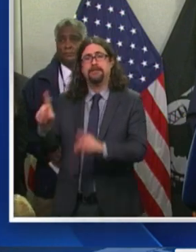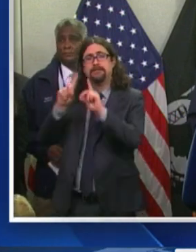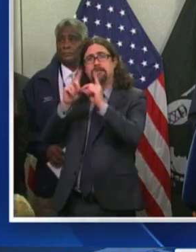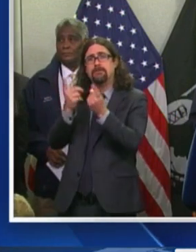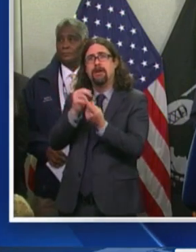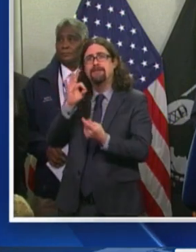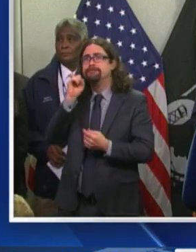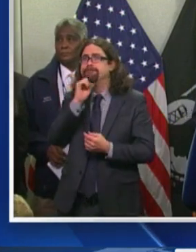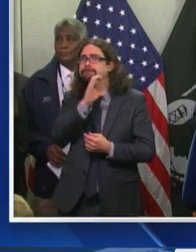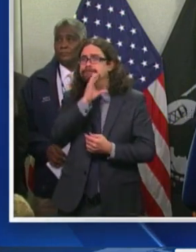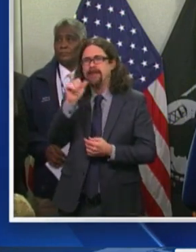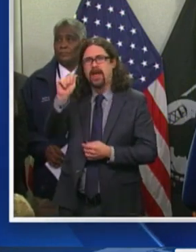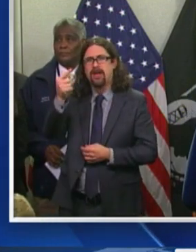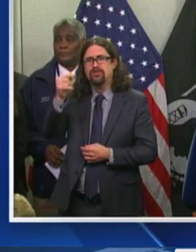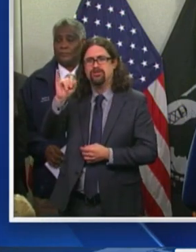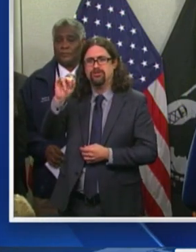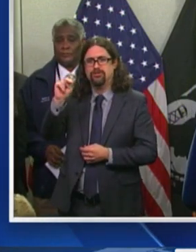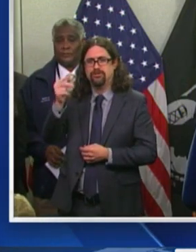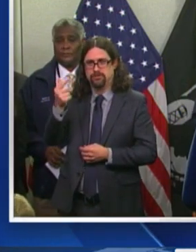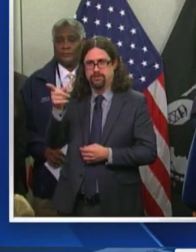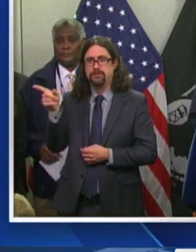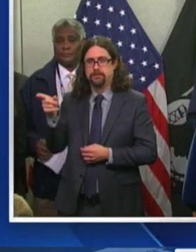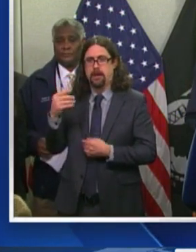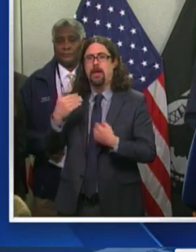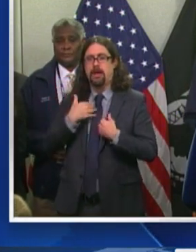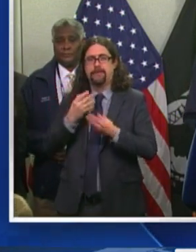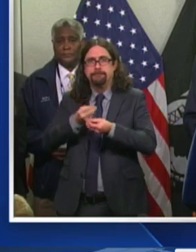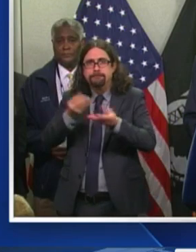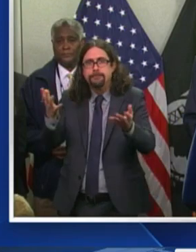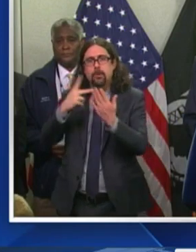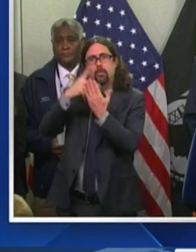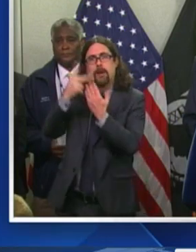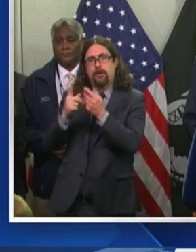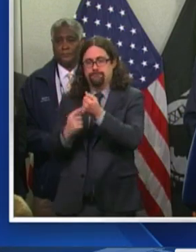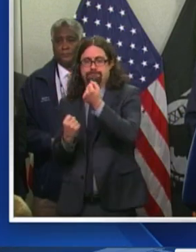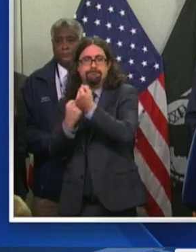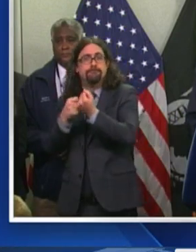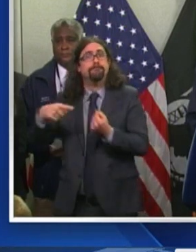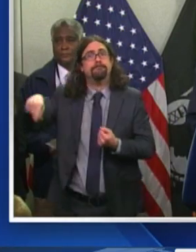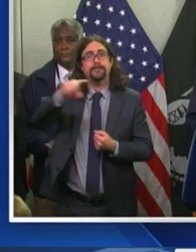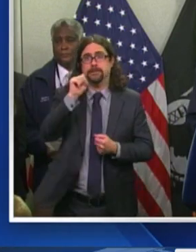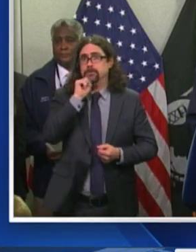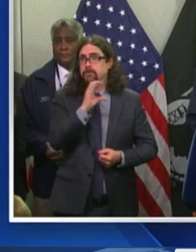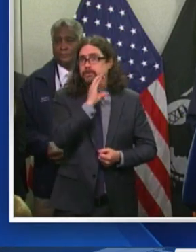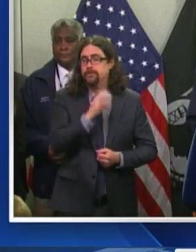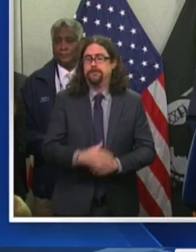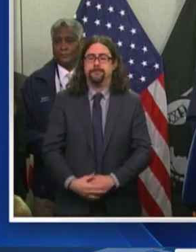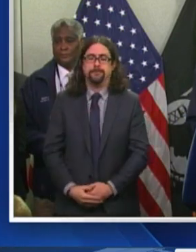SENIORS TO MAKE SURE THEY WILL HAVE EXTRA MEALS FOR OVER THE WEEKEND. WE APPRECIATE THAT EVIDENT DEEPLY.